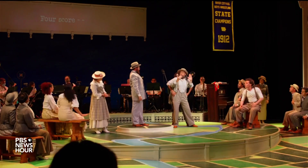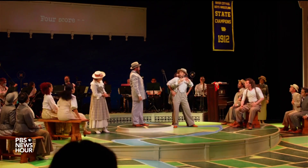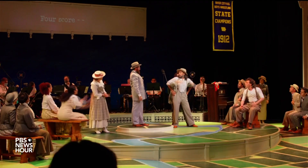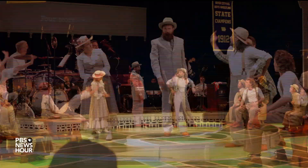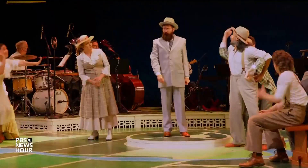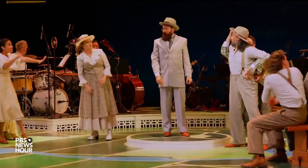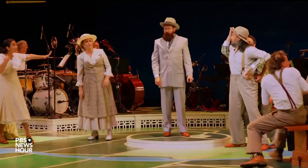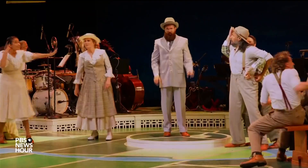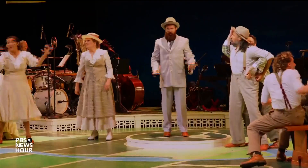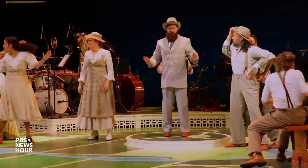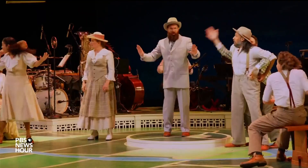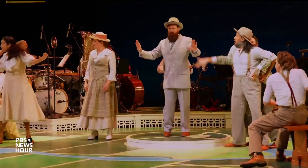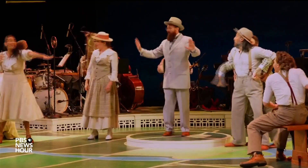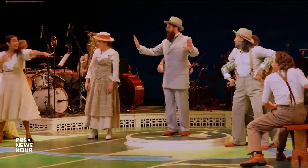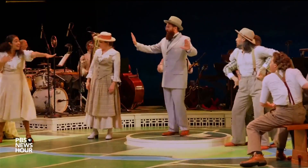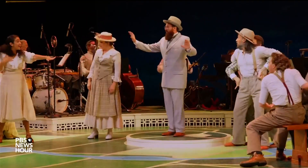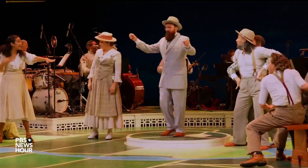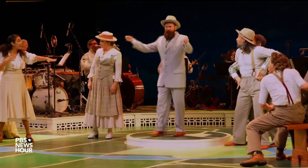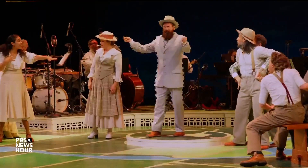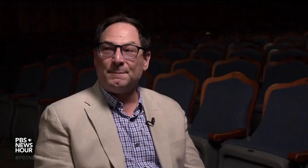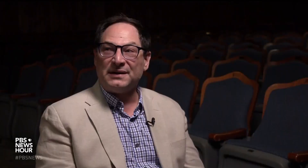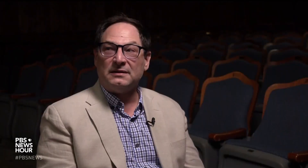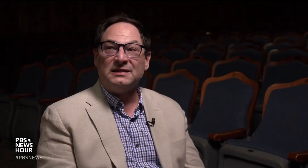town. Words are almost nonsense. But listening and watching the words